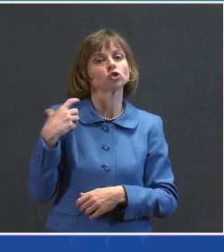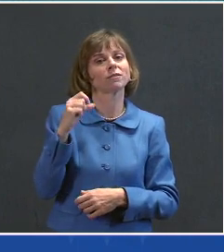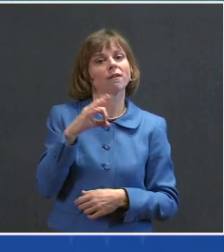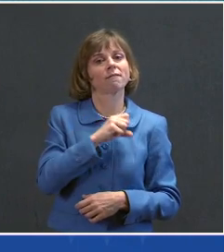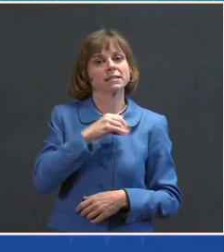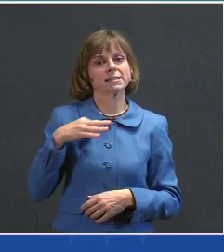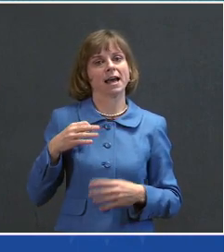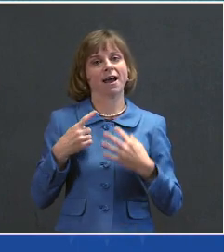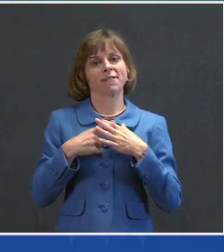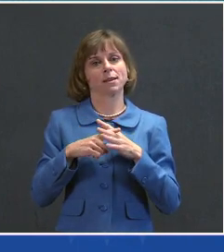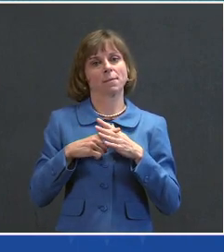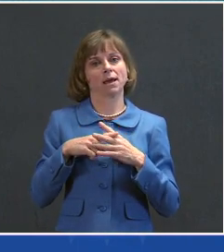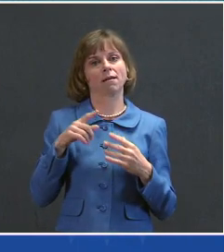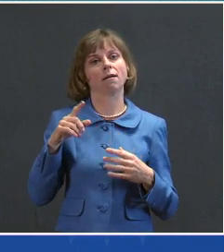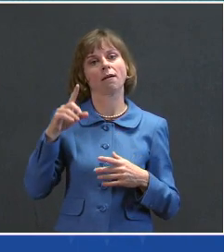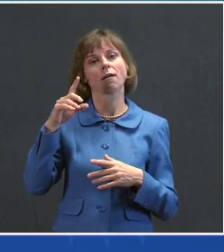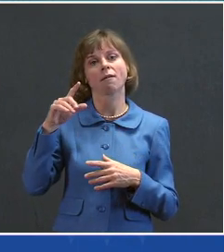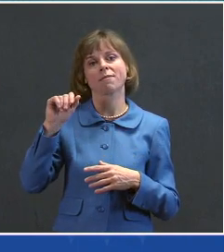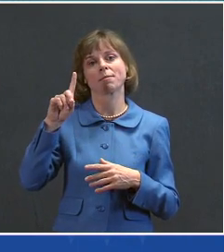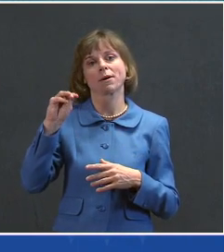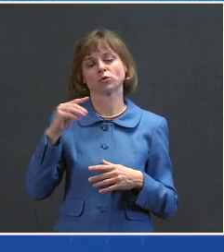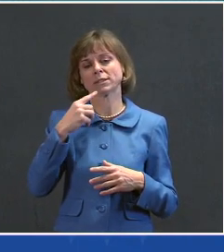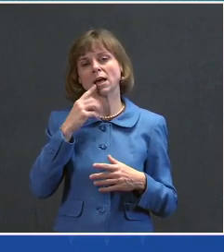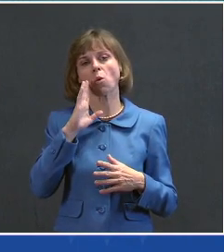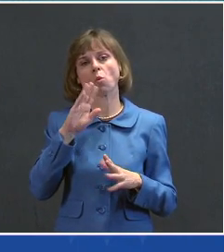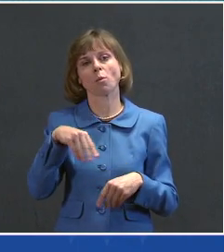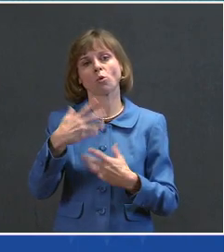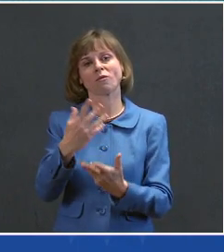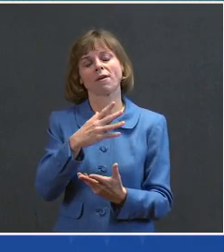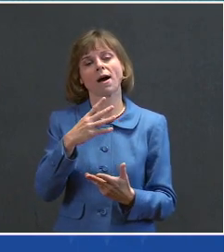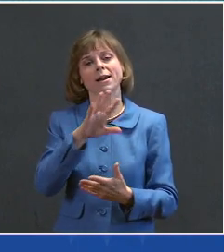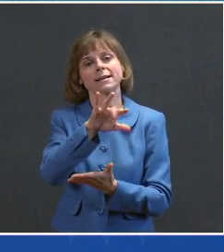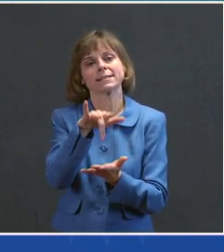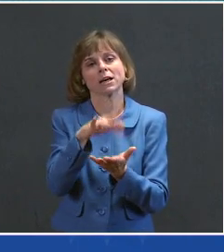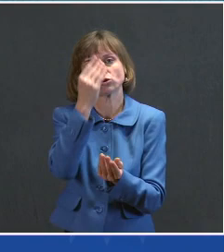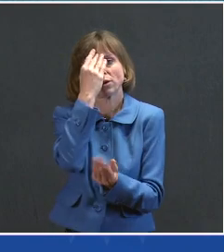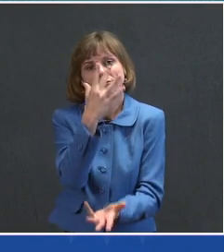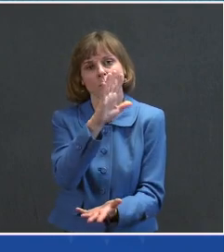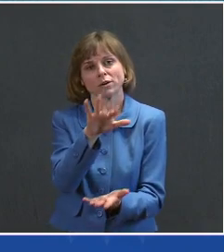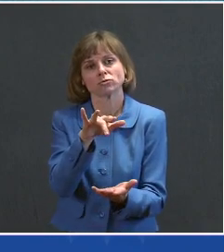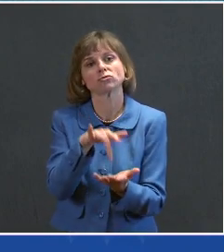had promised a sort of central clearinghouse -- phone, Internet -- for vaccine information.